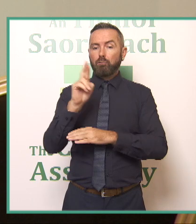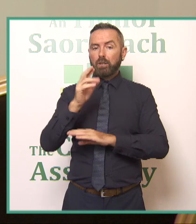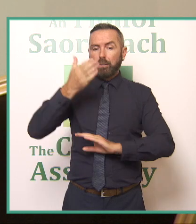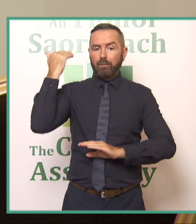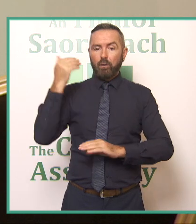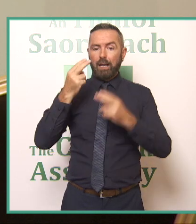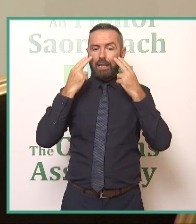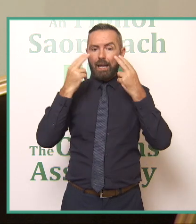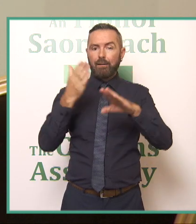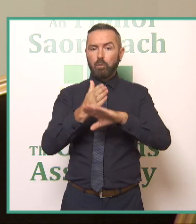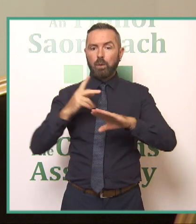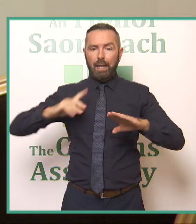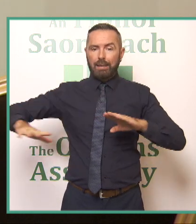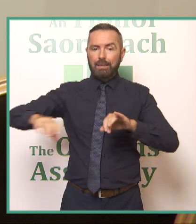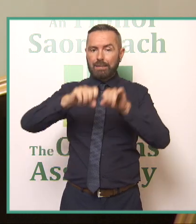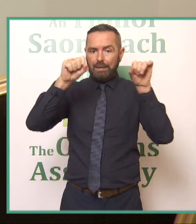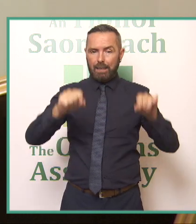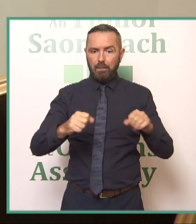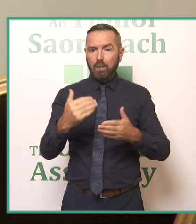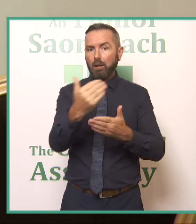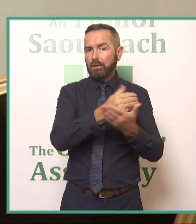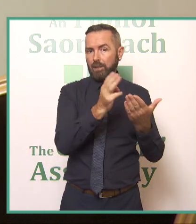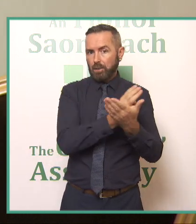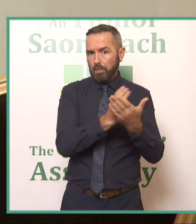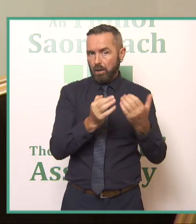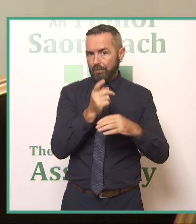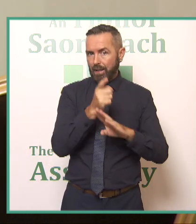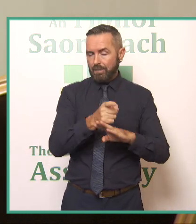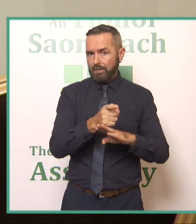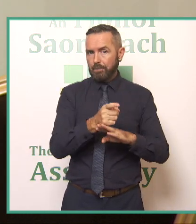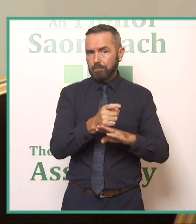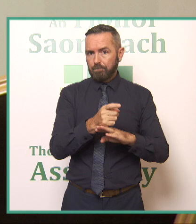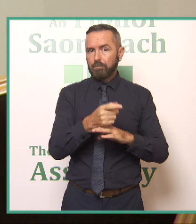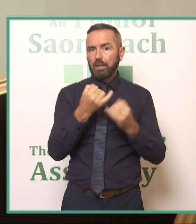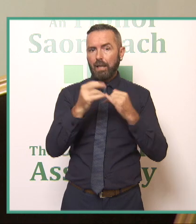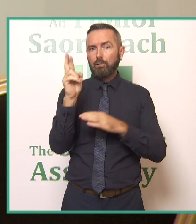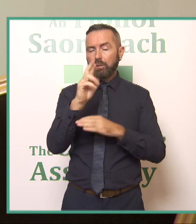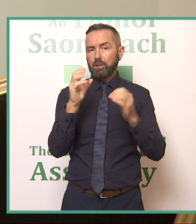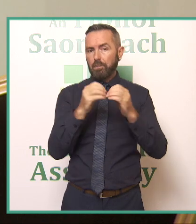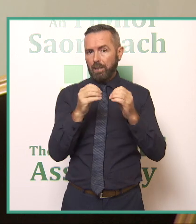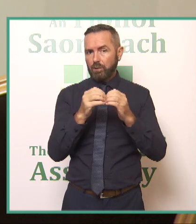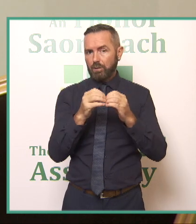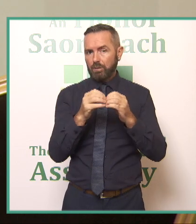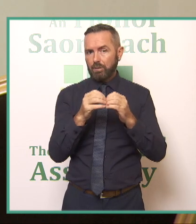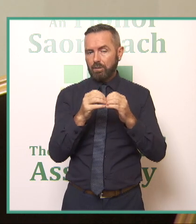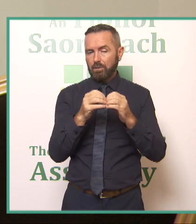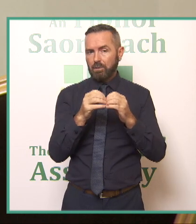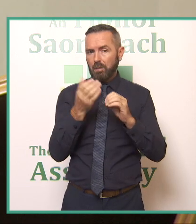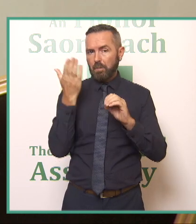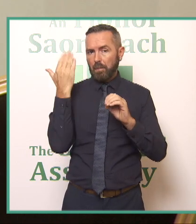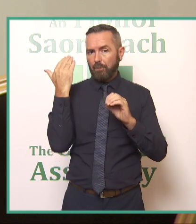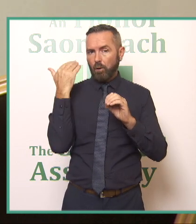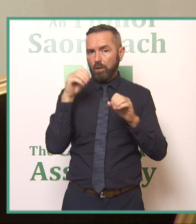Woodlands scheme the conservation element of it as Richard wrightly said it's a scheme that's not